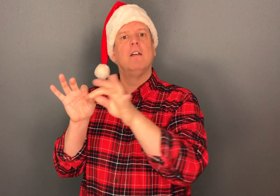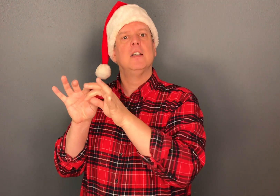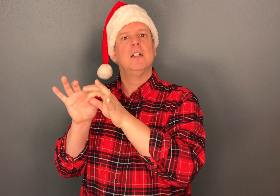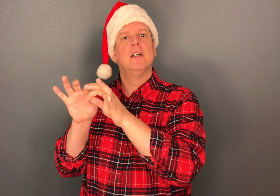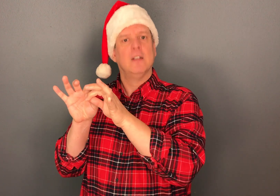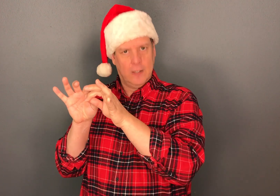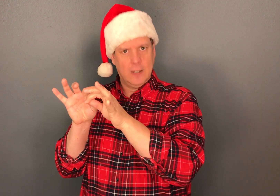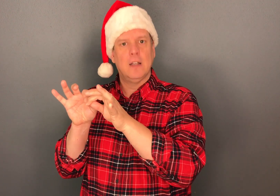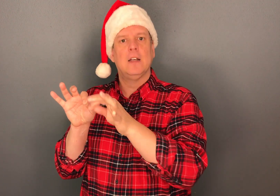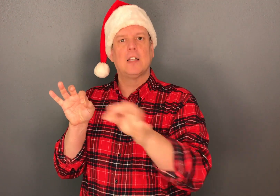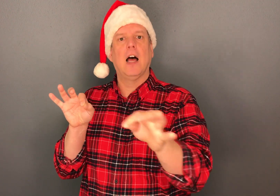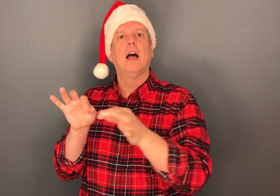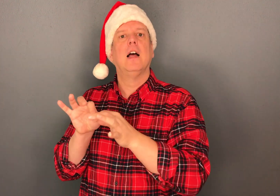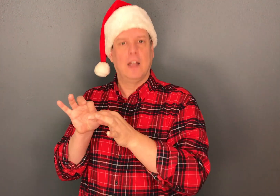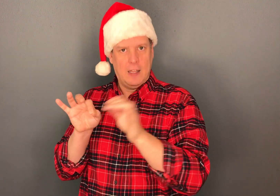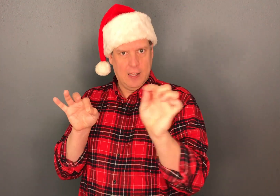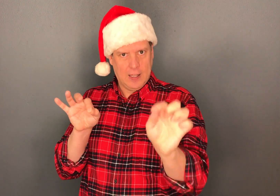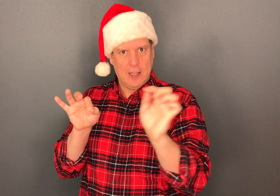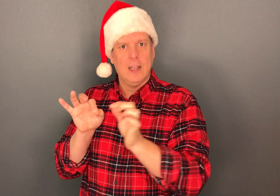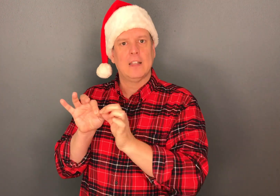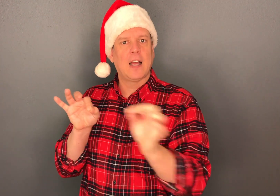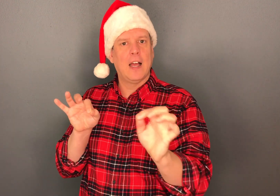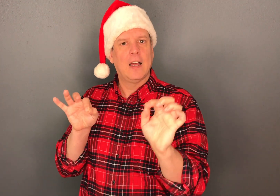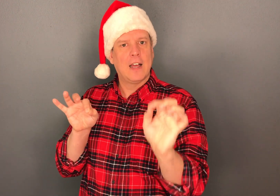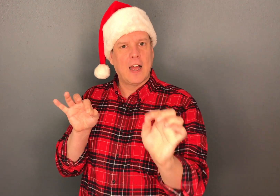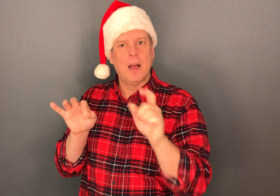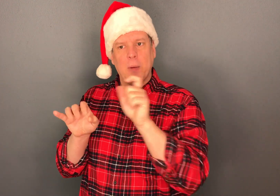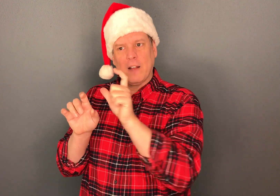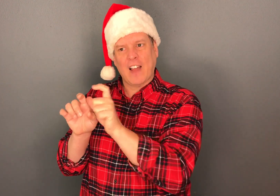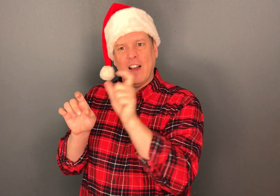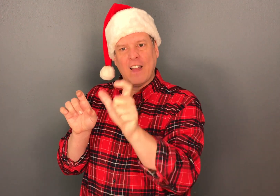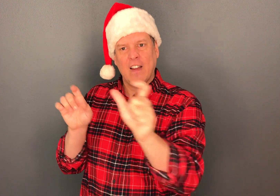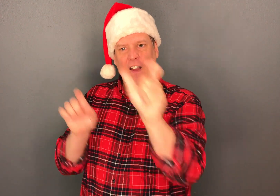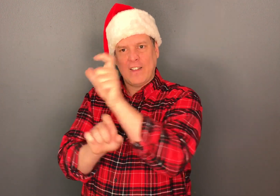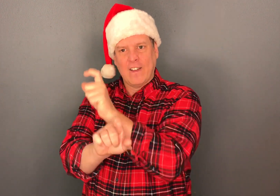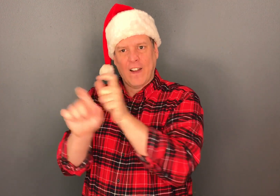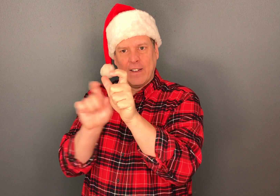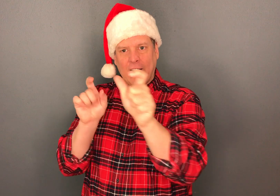place where they put words that is the most important thing they have to have